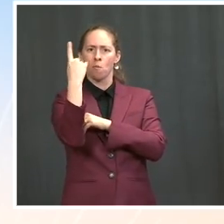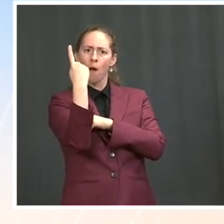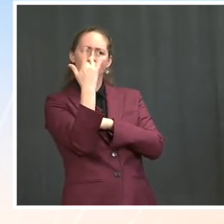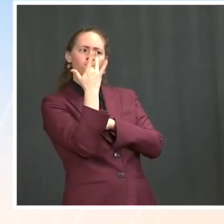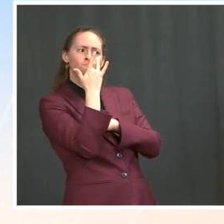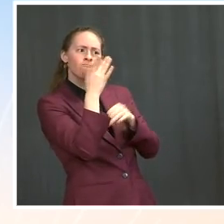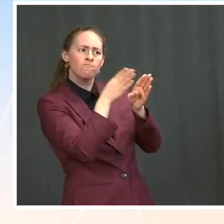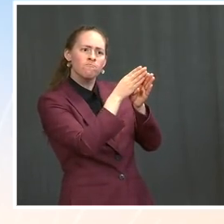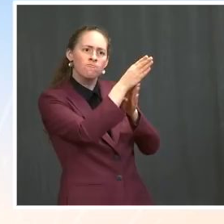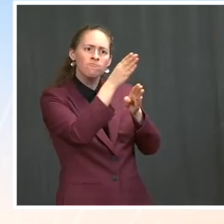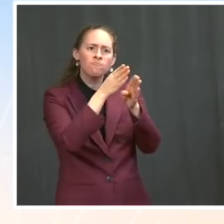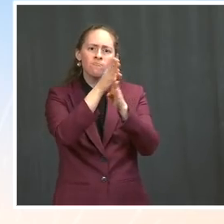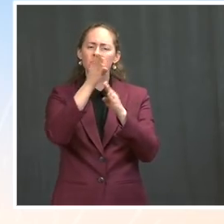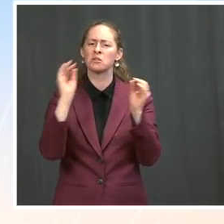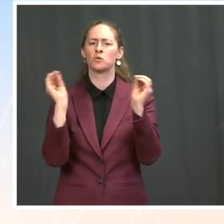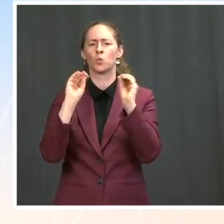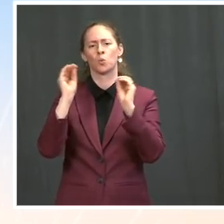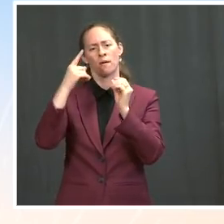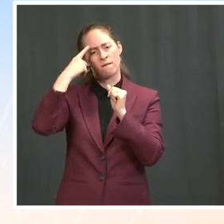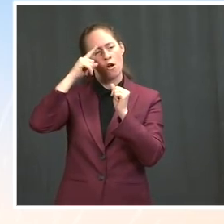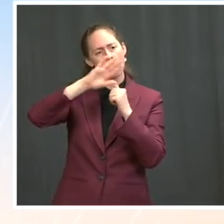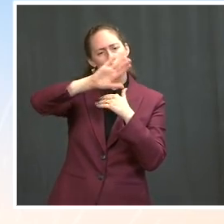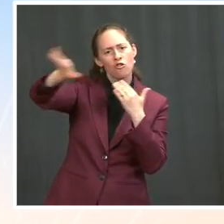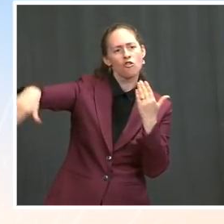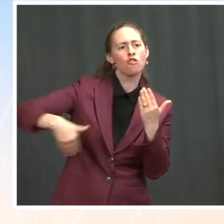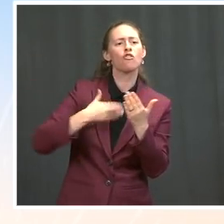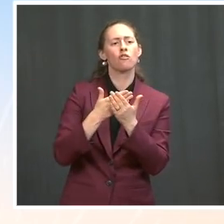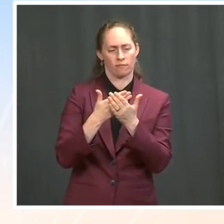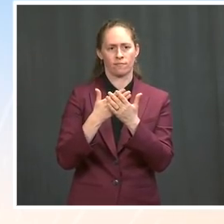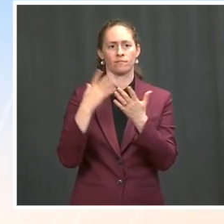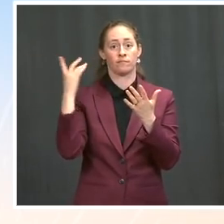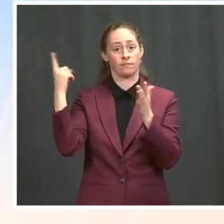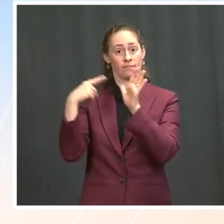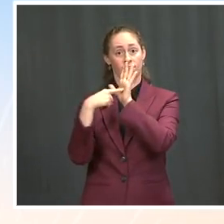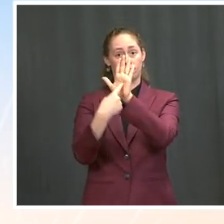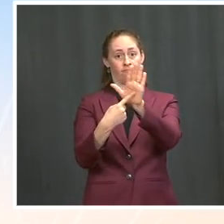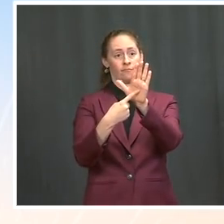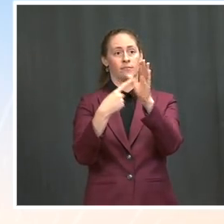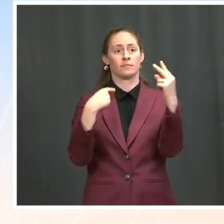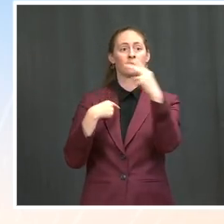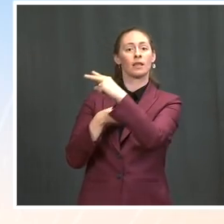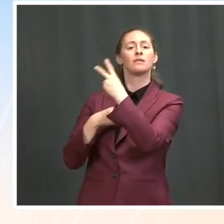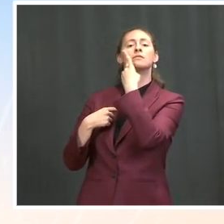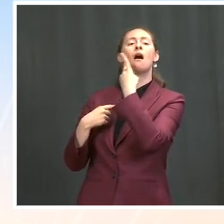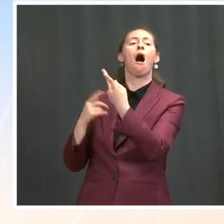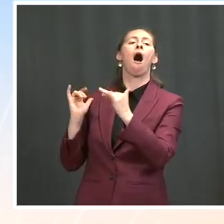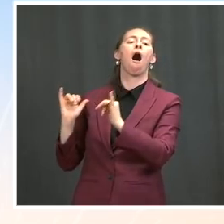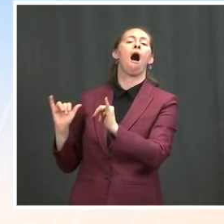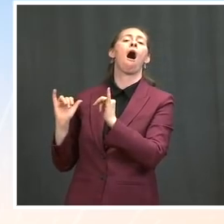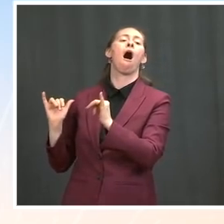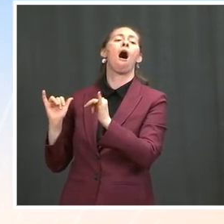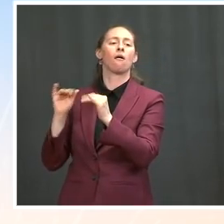and that, hopefully, the effectiveness of that is something that can help us play a constructive role. The Press: And then a related follow-up: